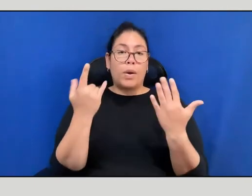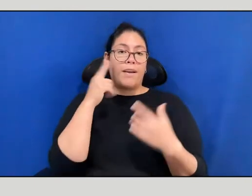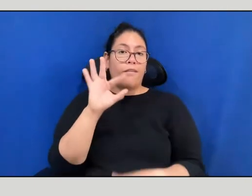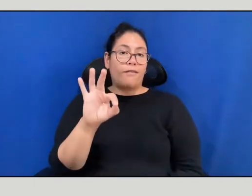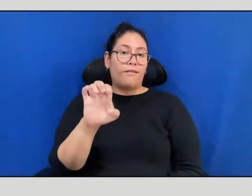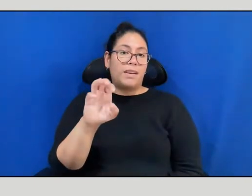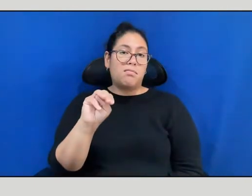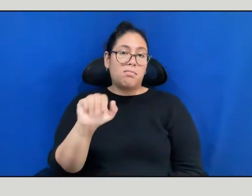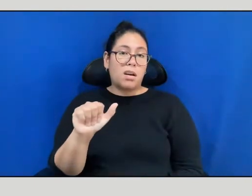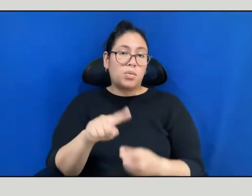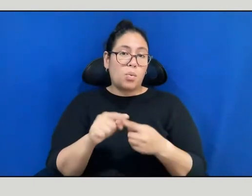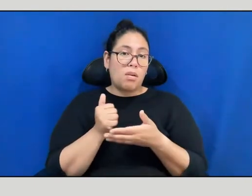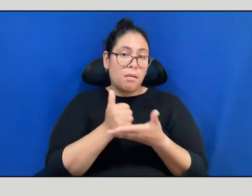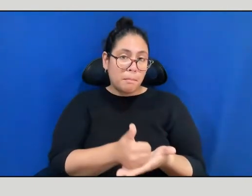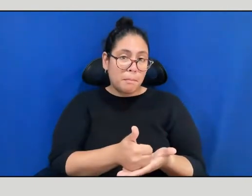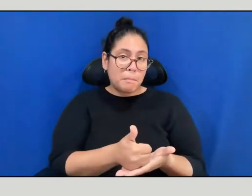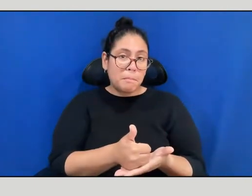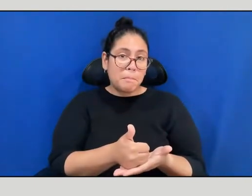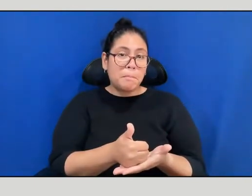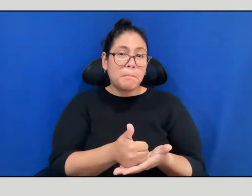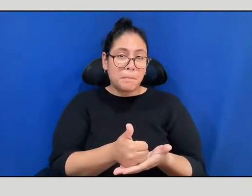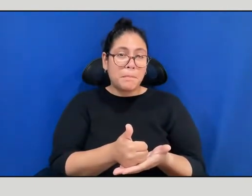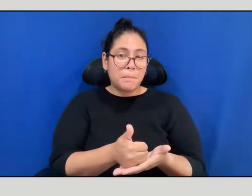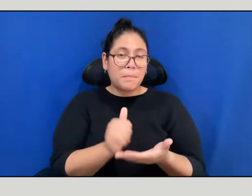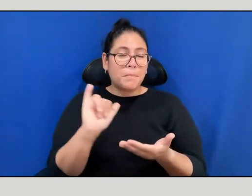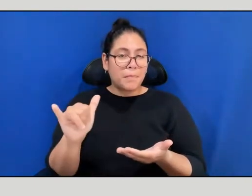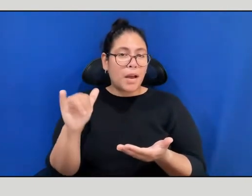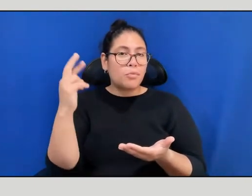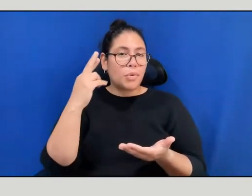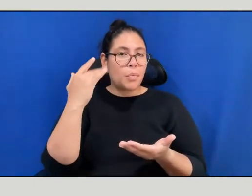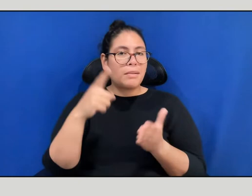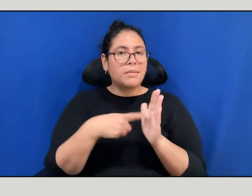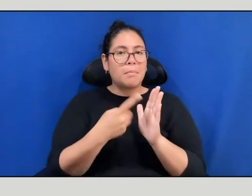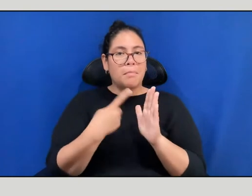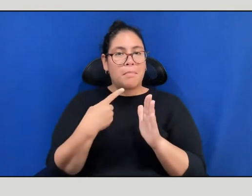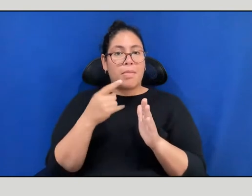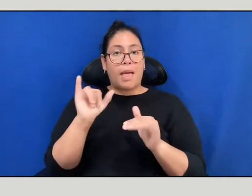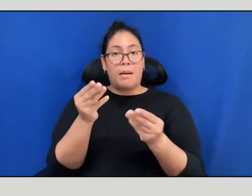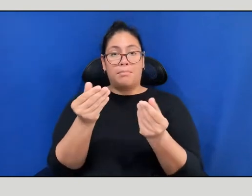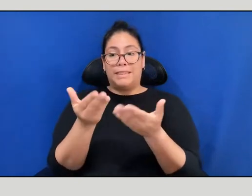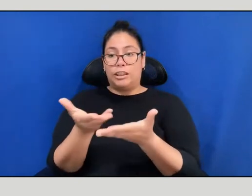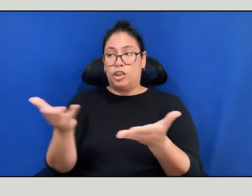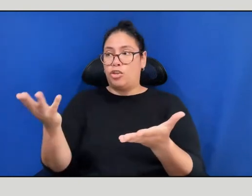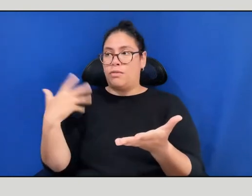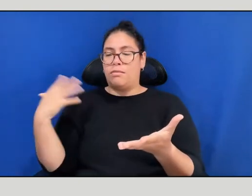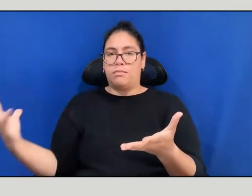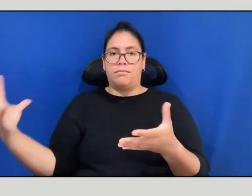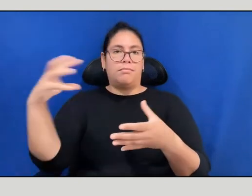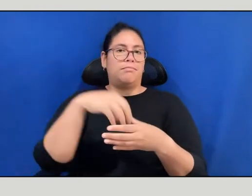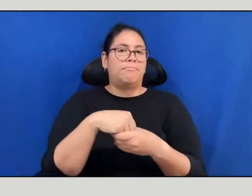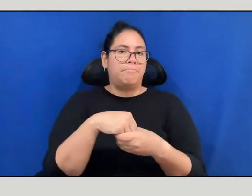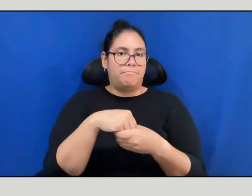so that's the reason why sometimes I bring the materials because it's a very charged material